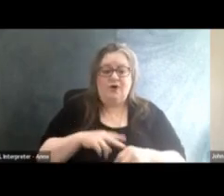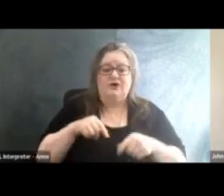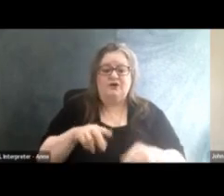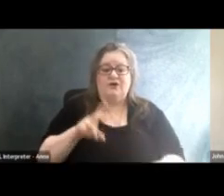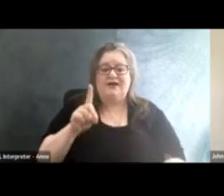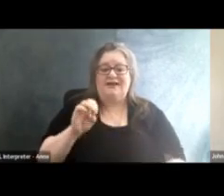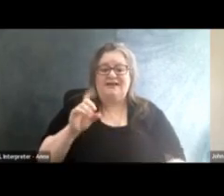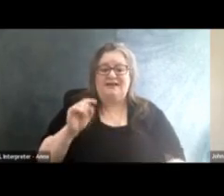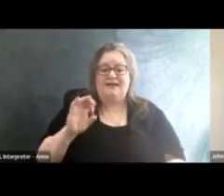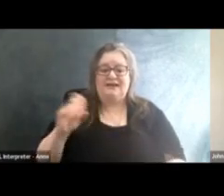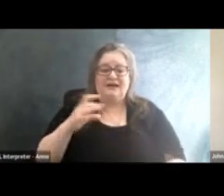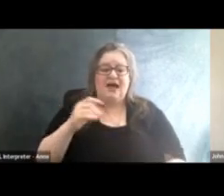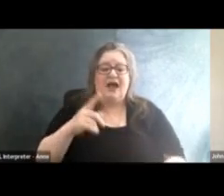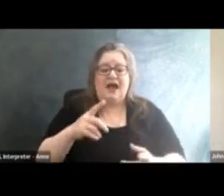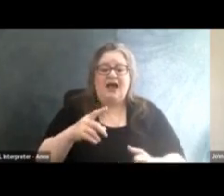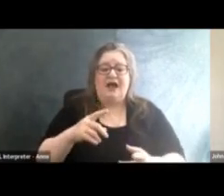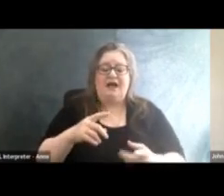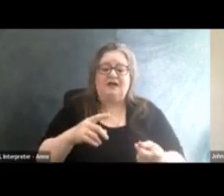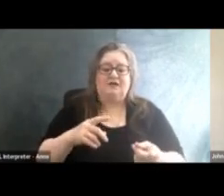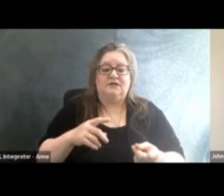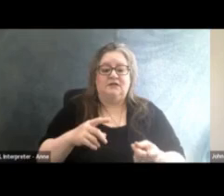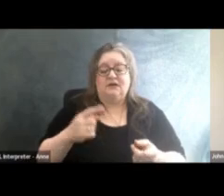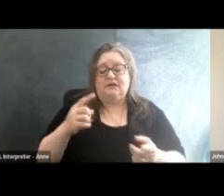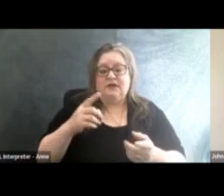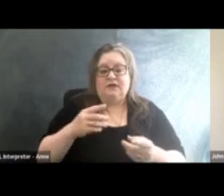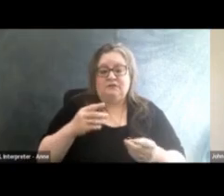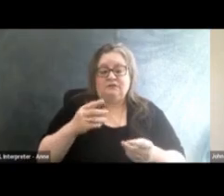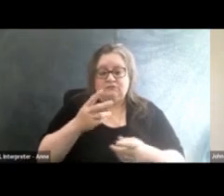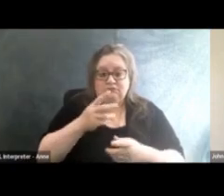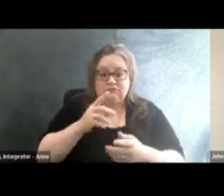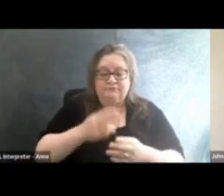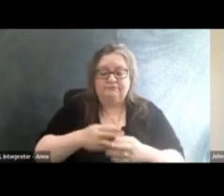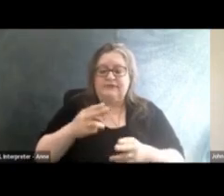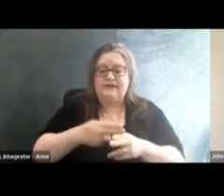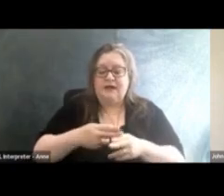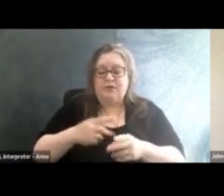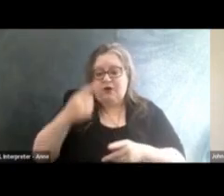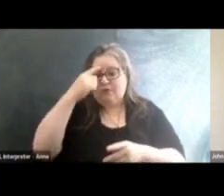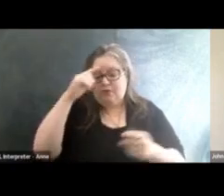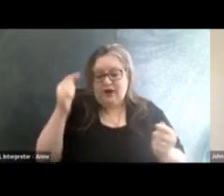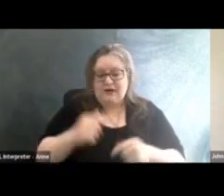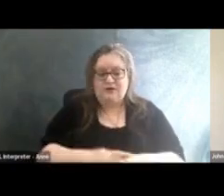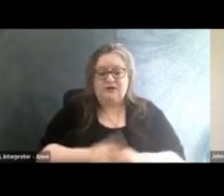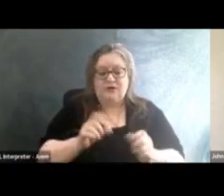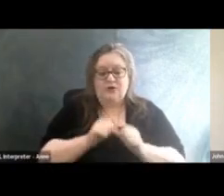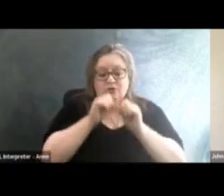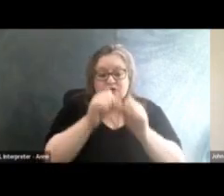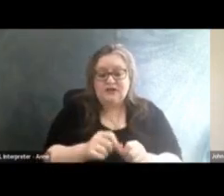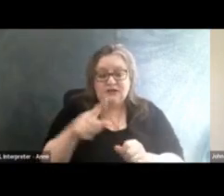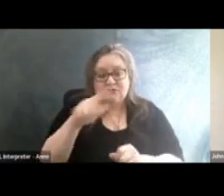as the transient, acquired brain injuries, the persistent causes we're well aware include